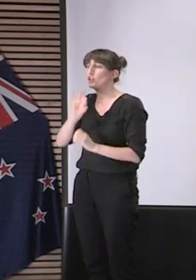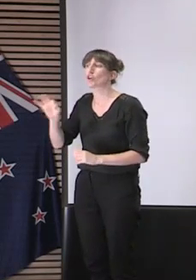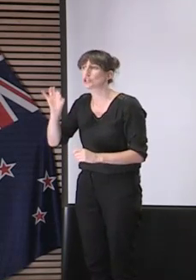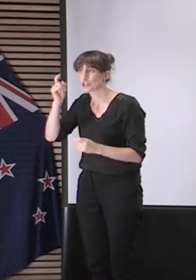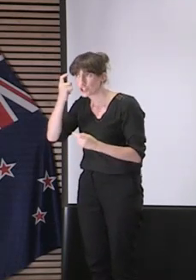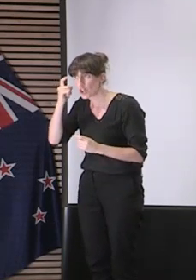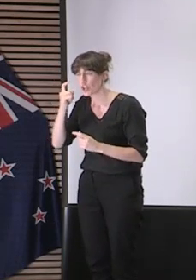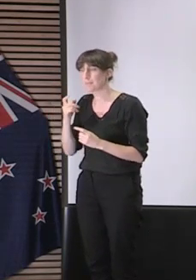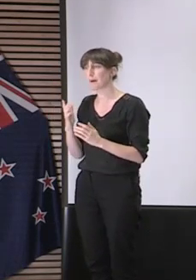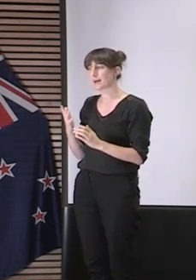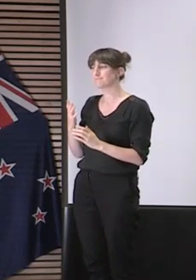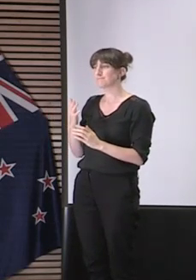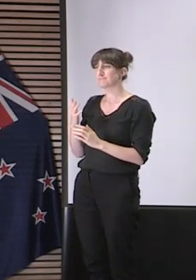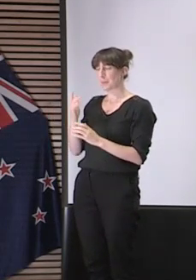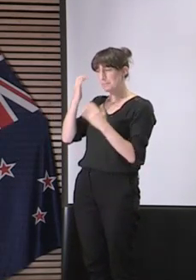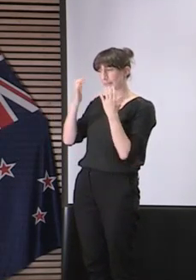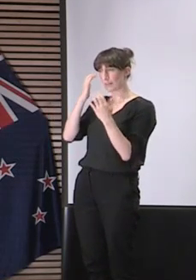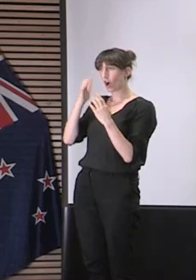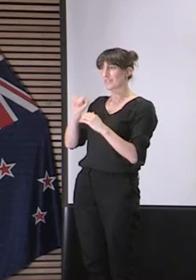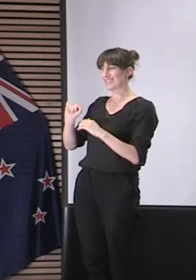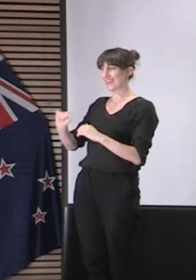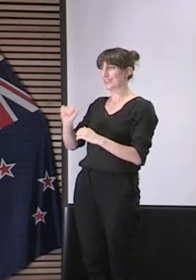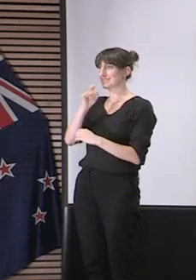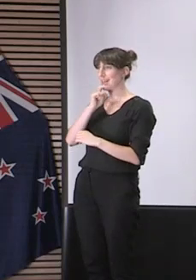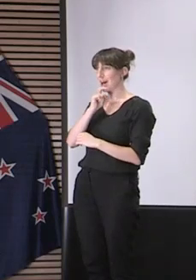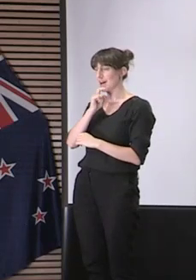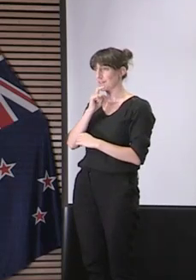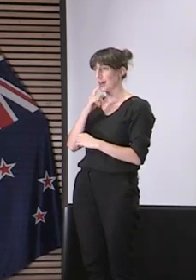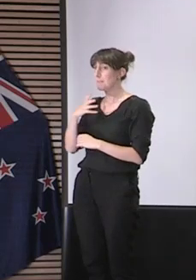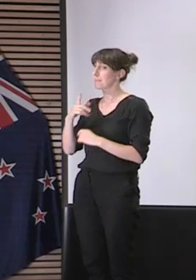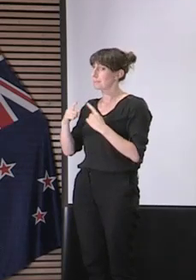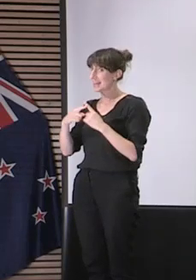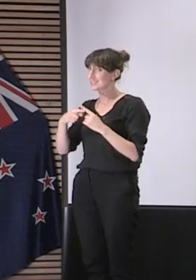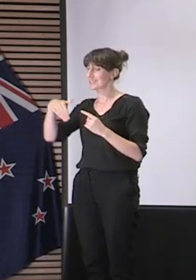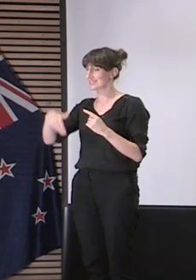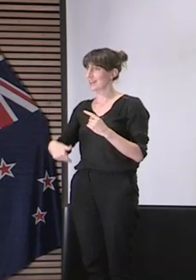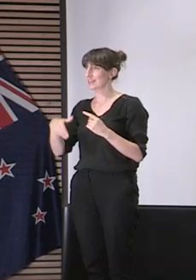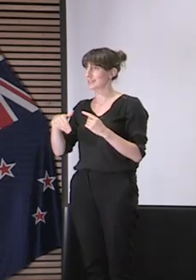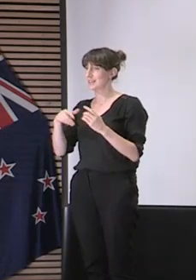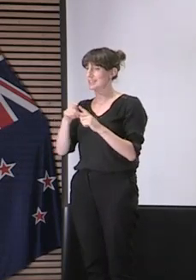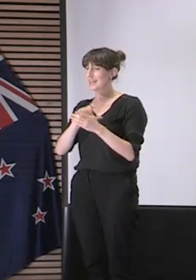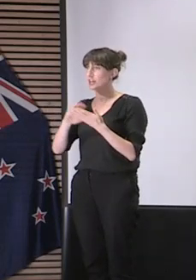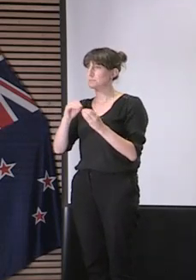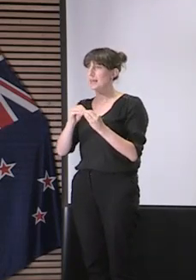levels at Invercargill hospital where 11 staff member had to go off duty. I am not concerned at the moment if I